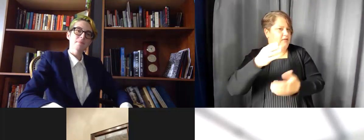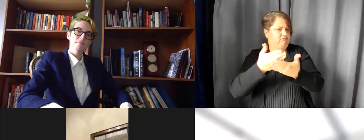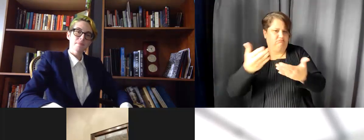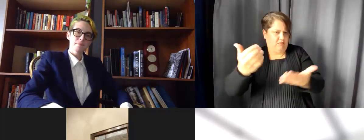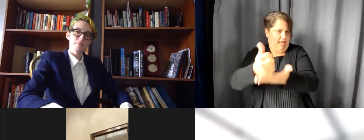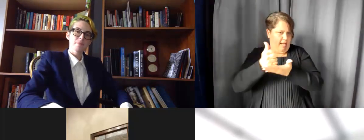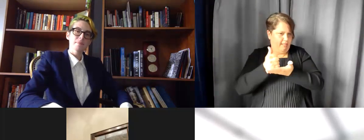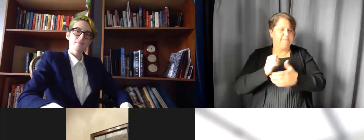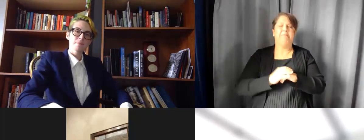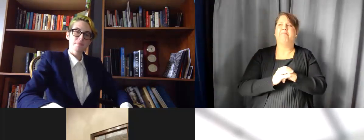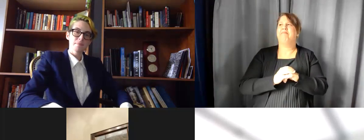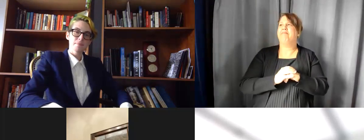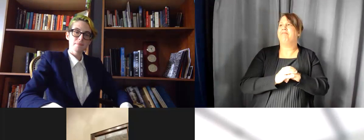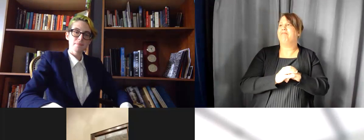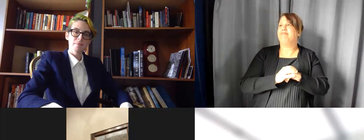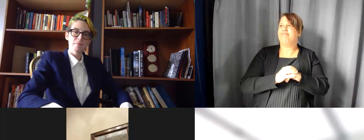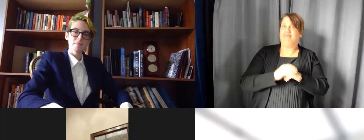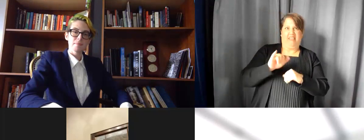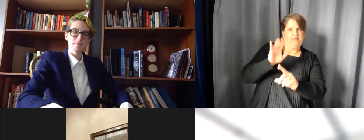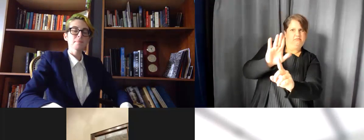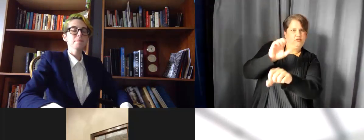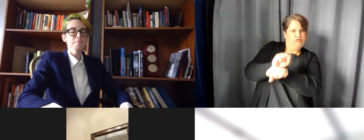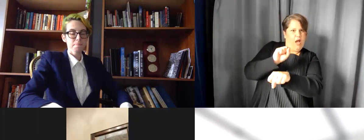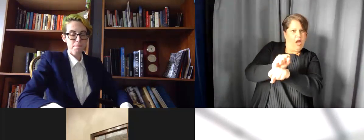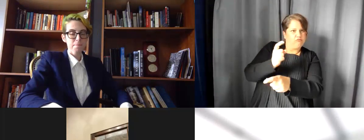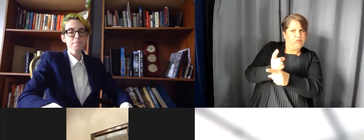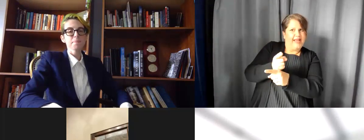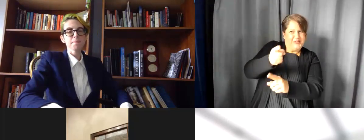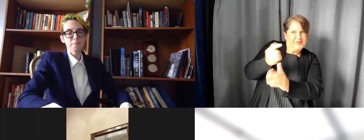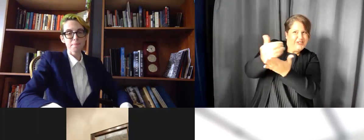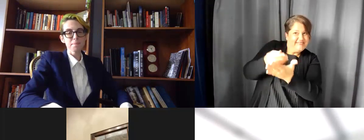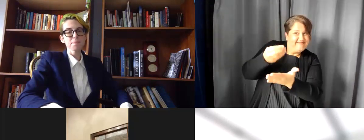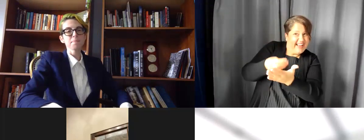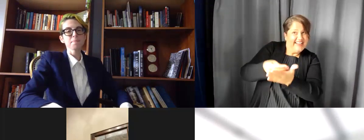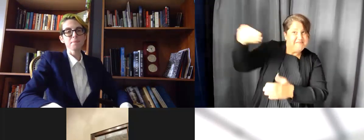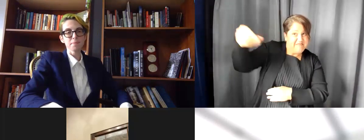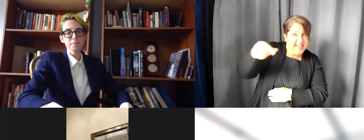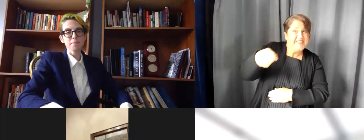Jordan Radford: from you know someone whose job it is to do that they get paid. Jordan Radford: So